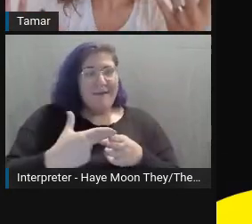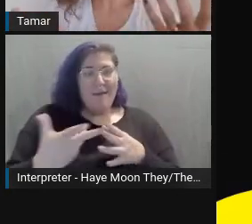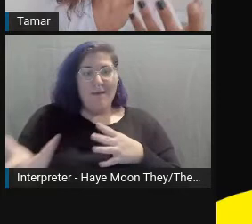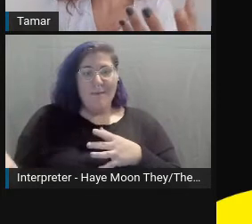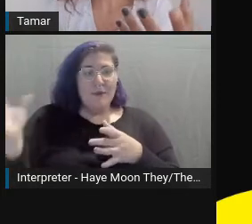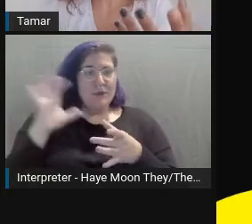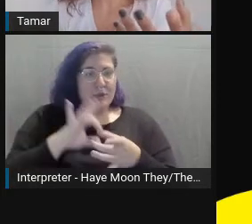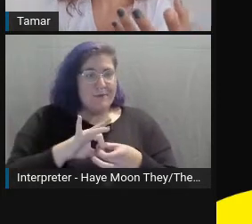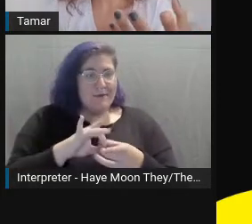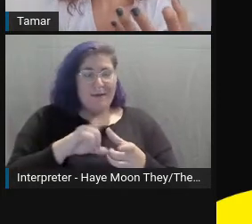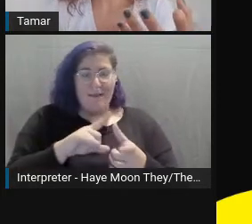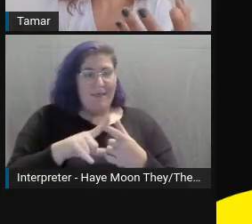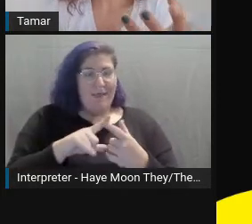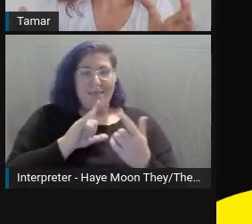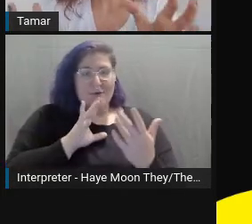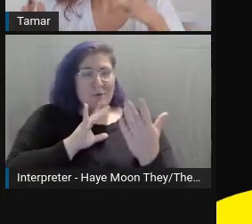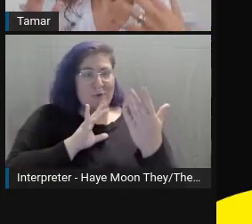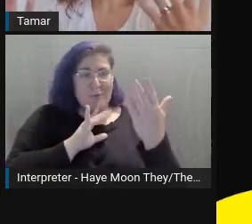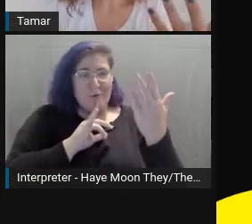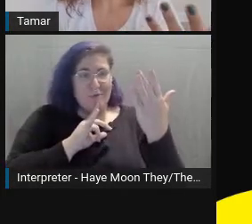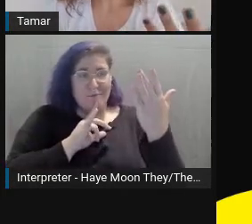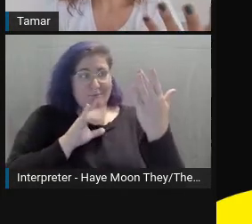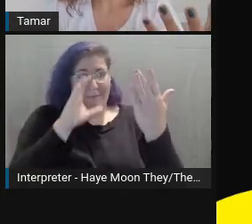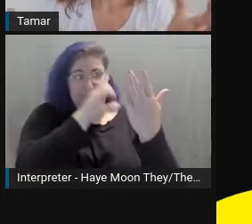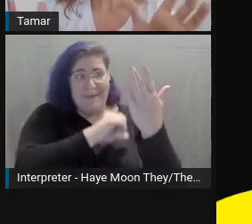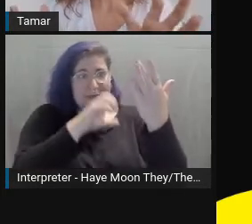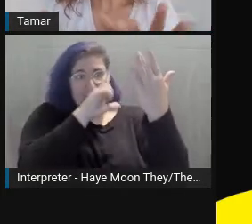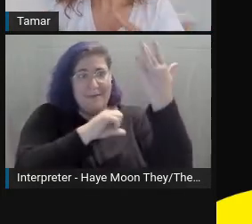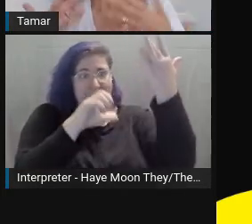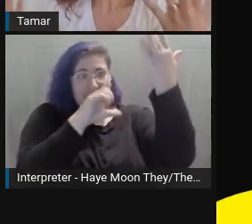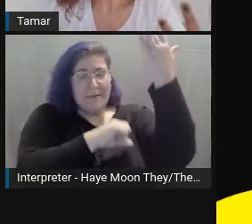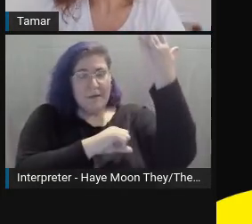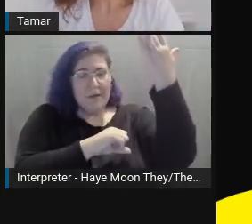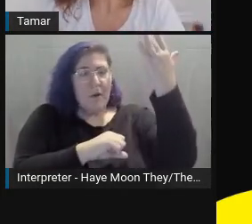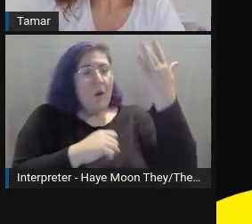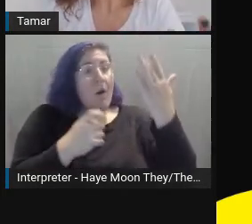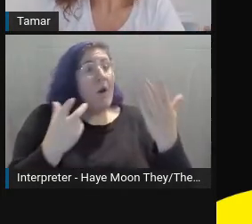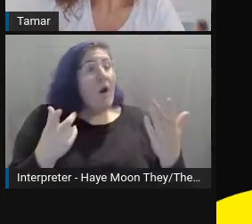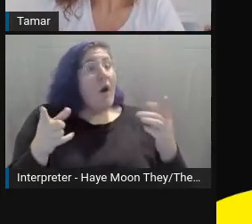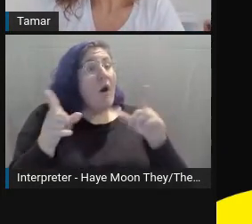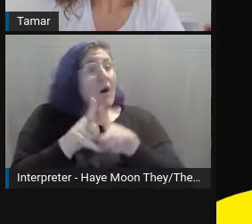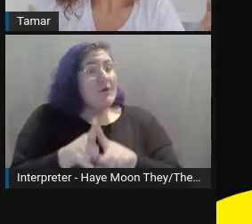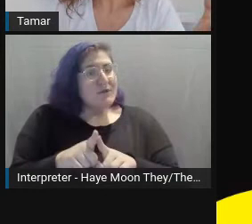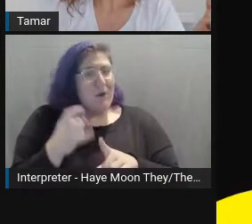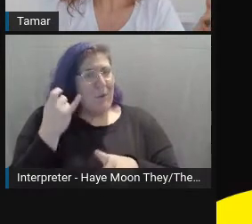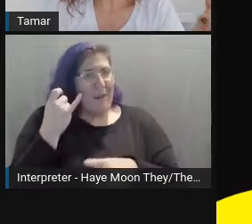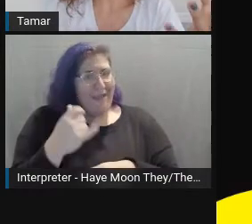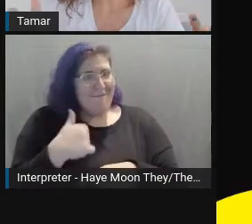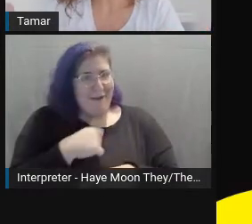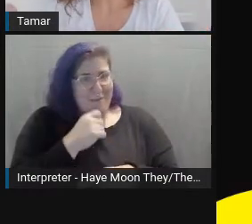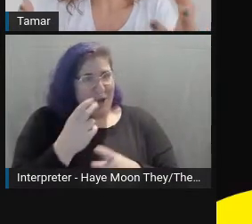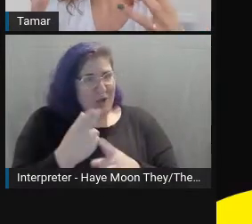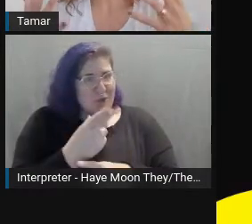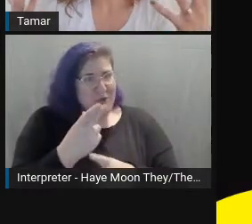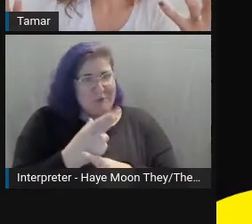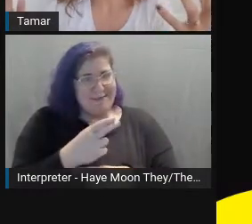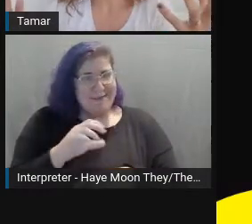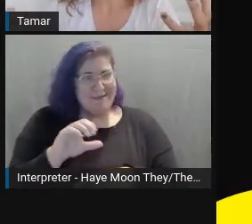then the screen reader is not going to pick it up. What's more, if I'm not using a screen reader and I'm just using this, and I want something